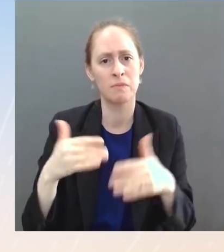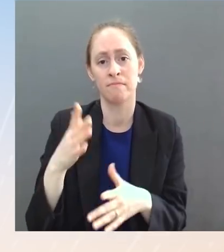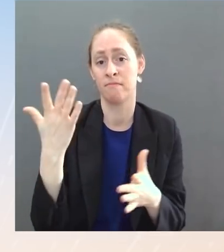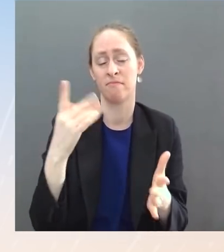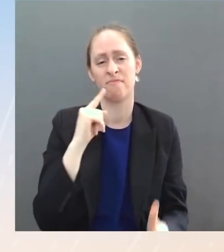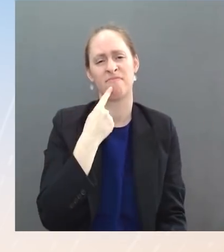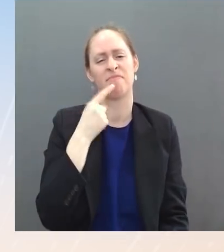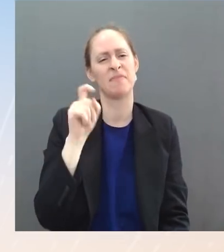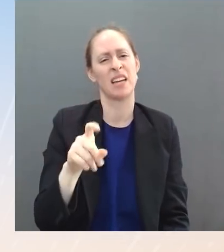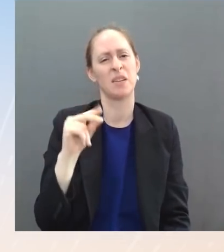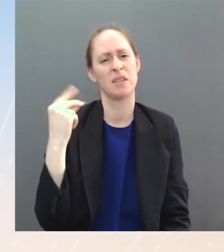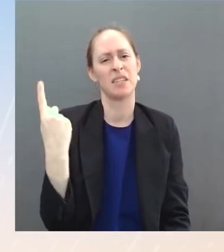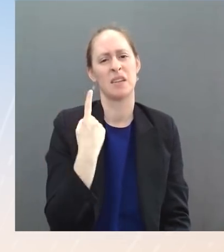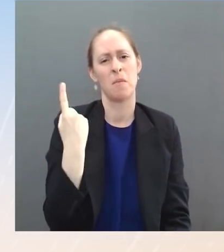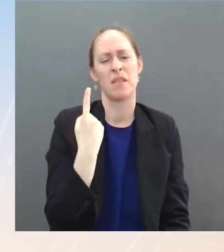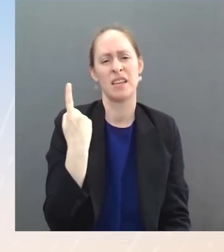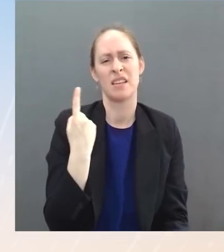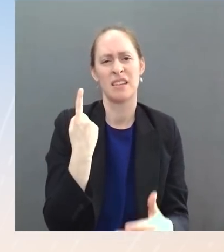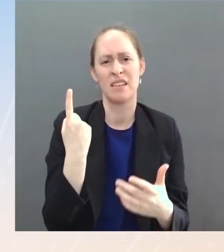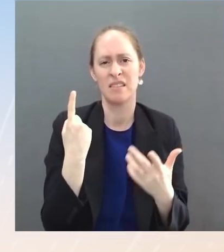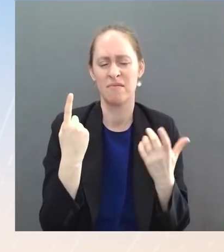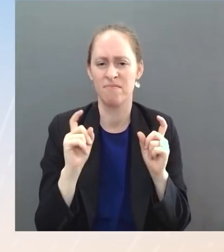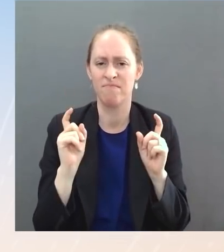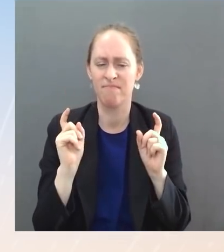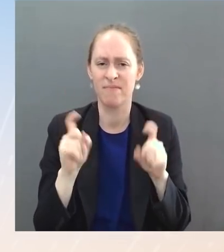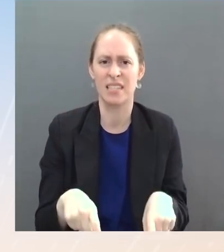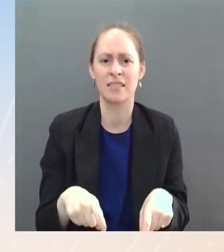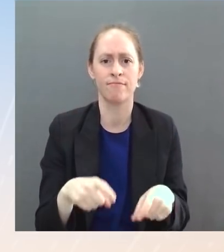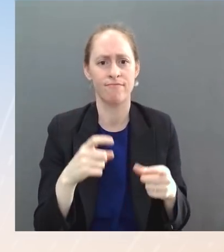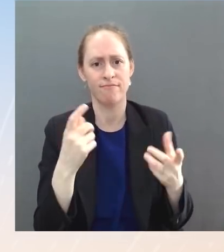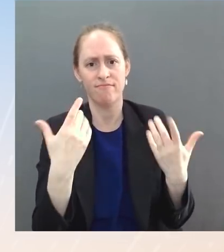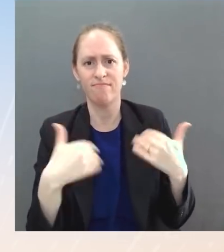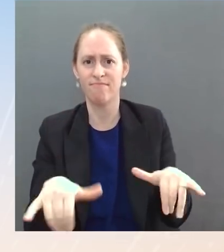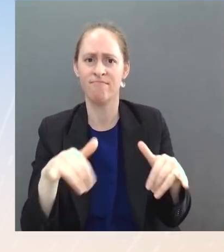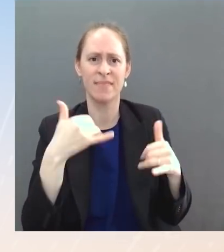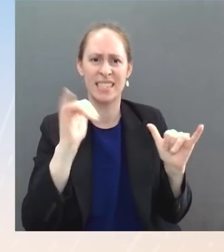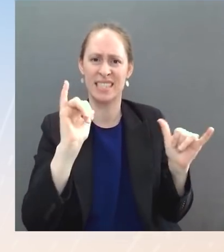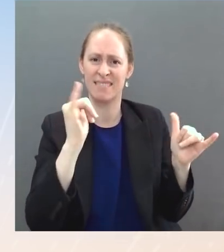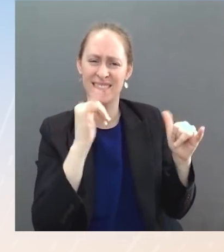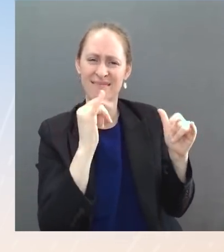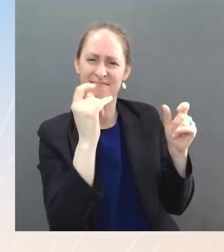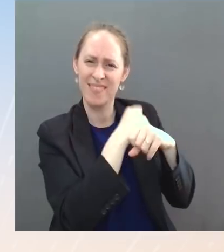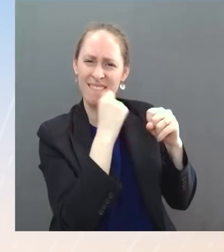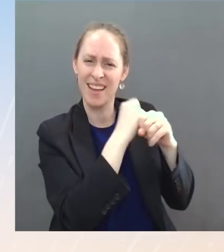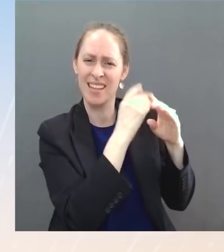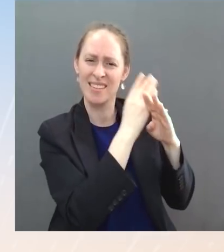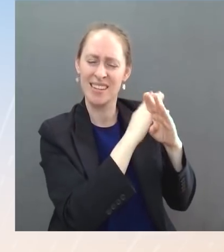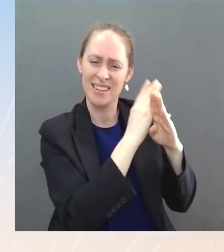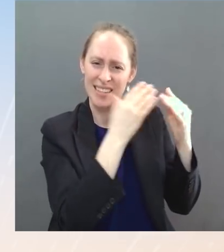with military assistance, humanitarian aid, and economic support. We know that military assistance